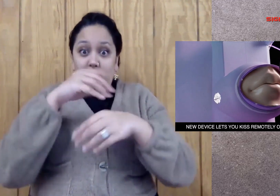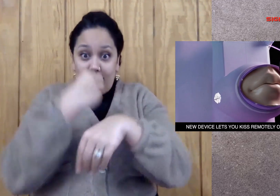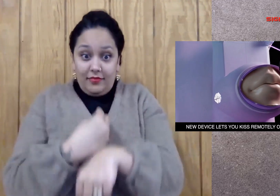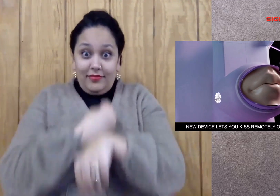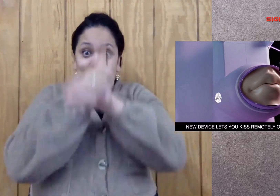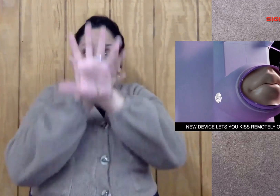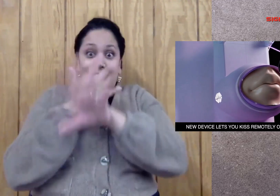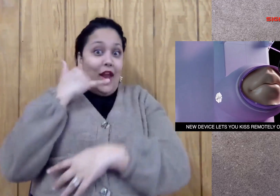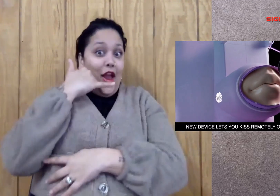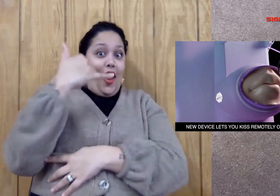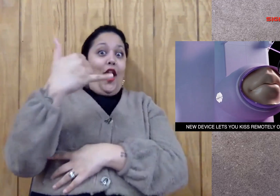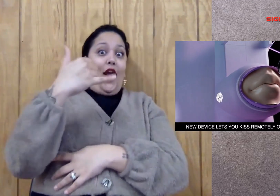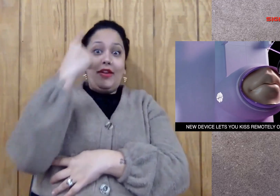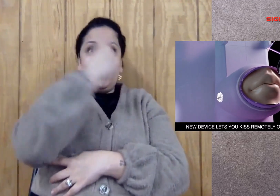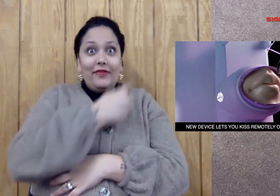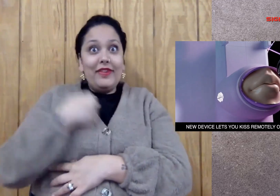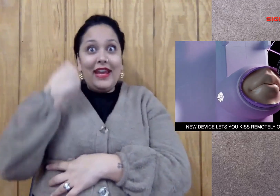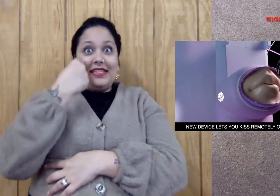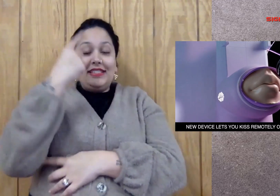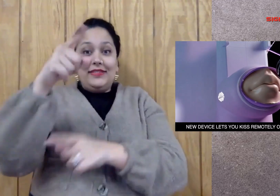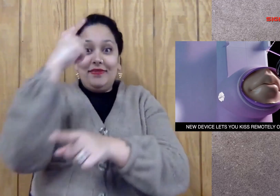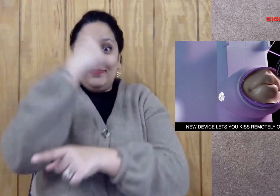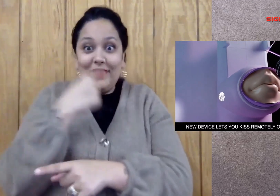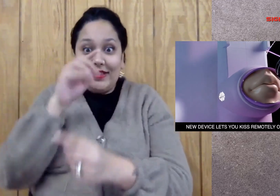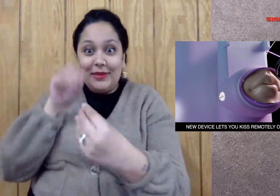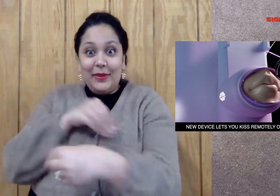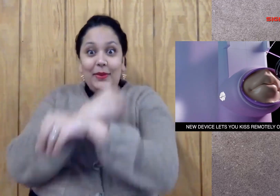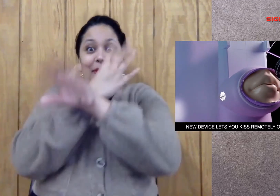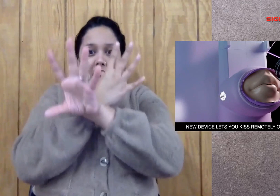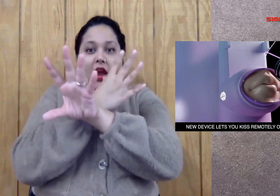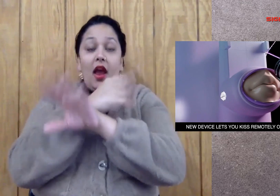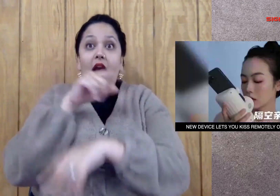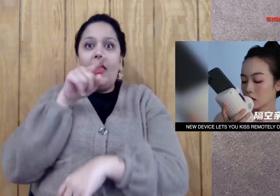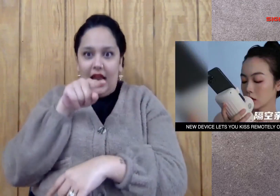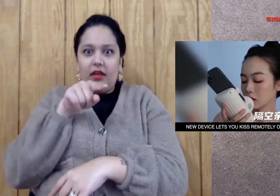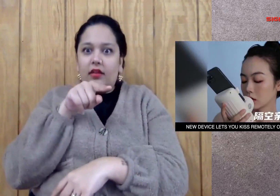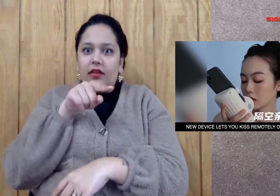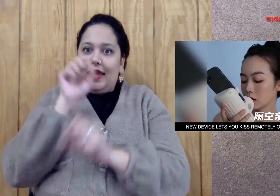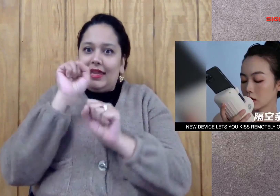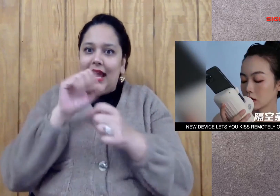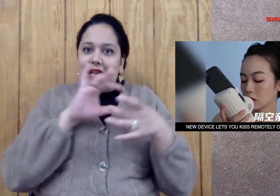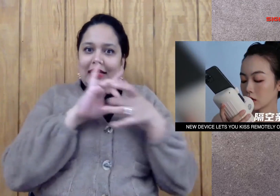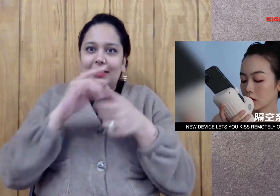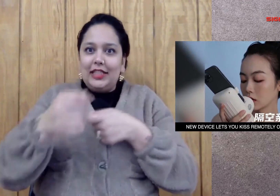The user downloads a mobile phone app to pair with their partners.